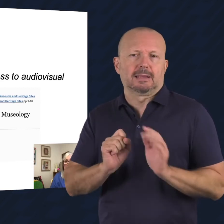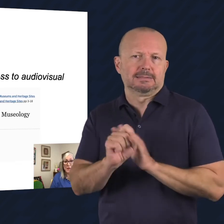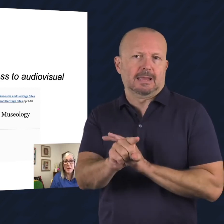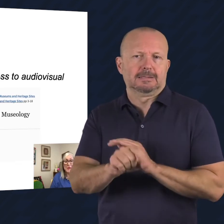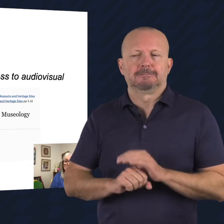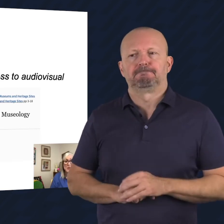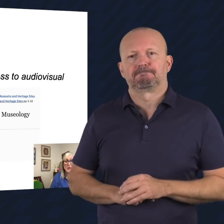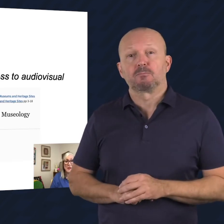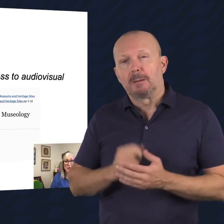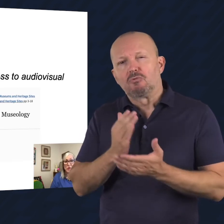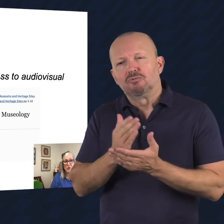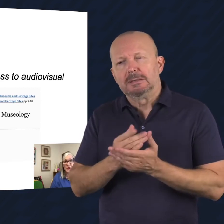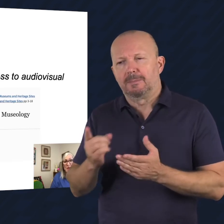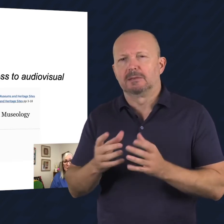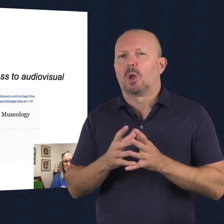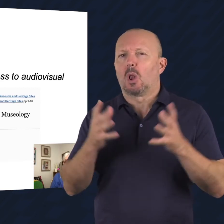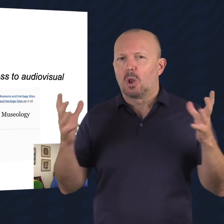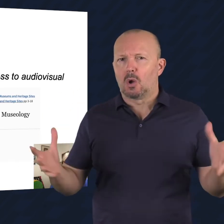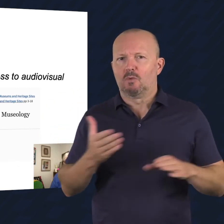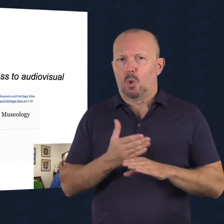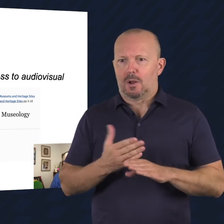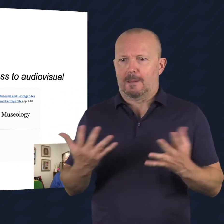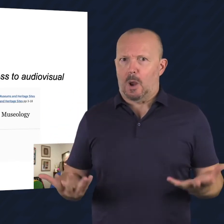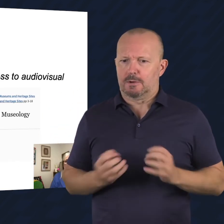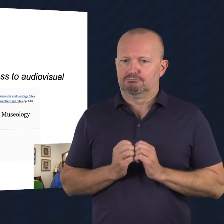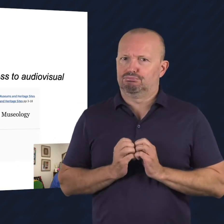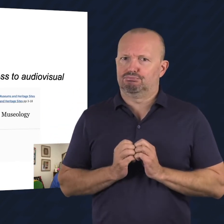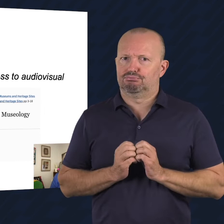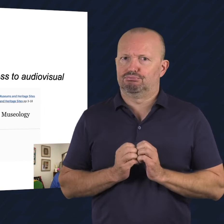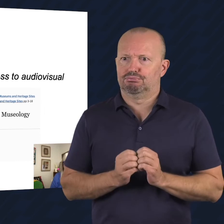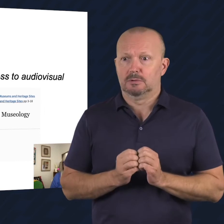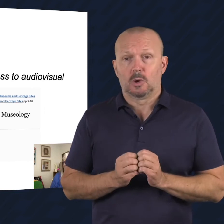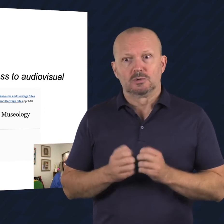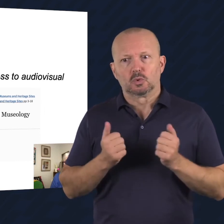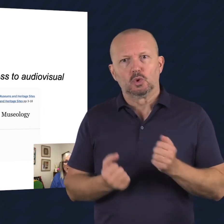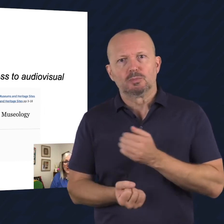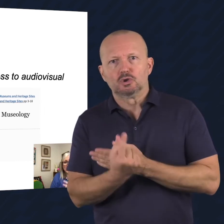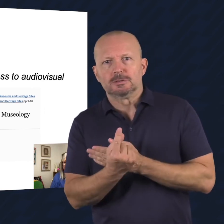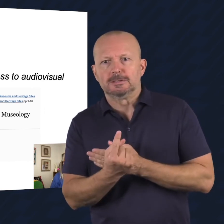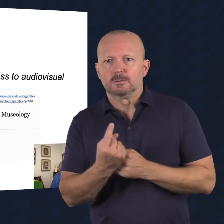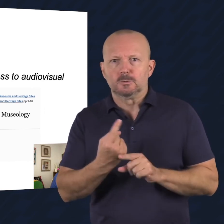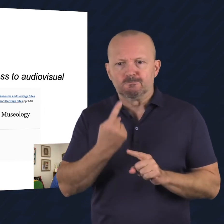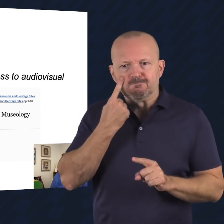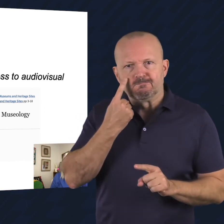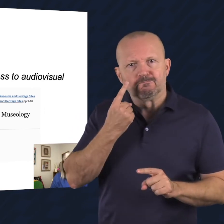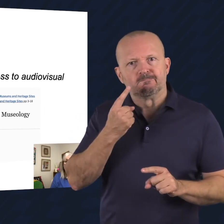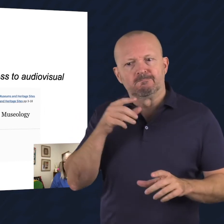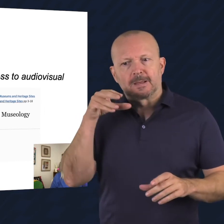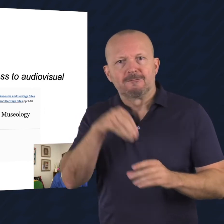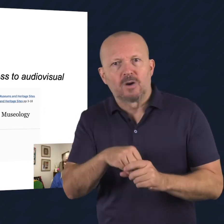I'm happy to send that to you. But essentially, there's an enormous amount of work going on, and it's a good opportunity to start diving into